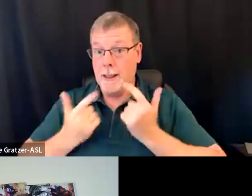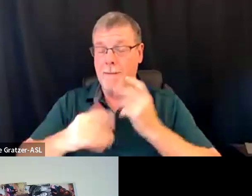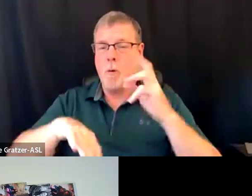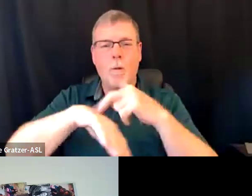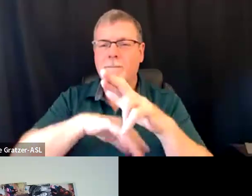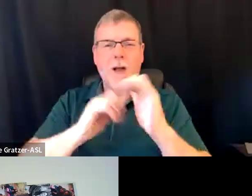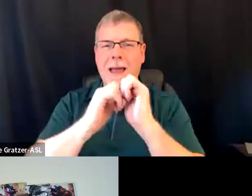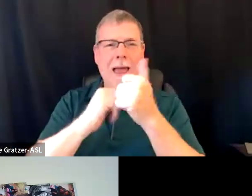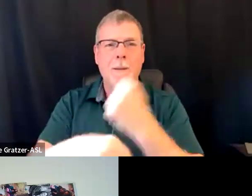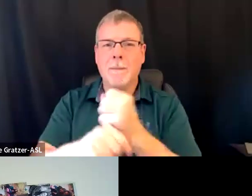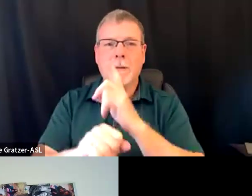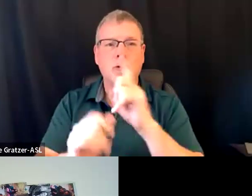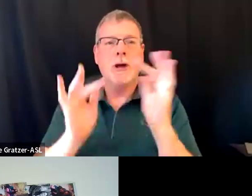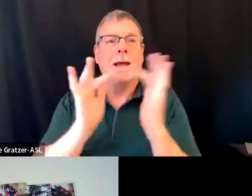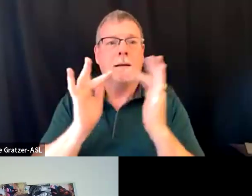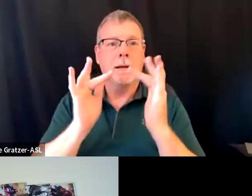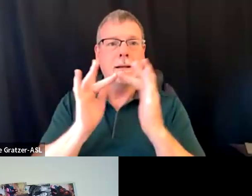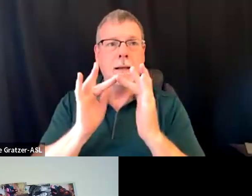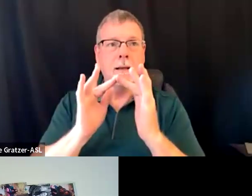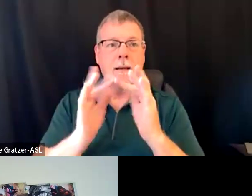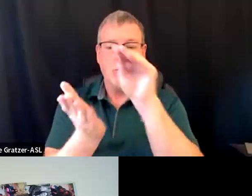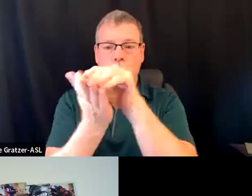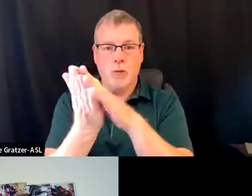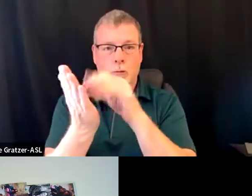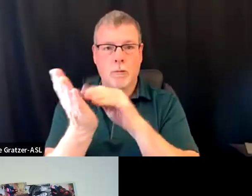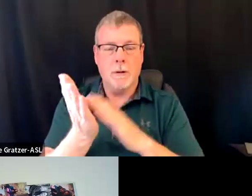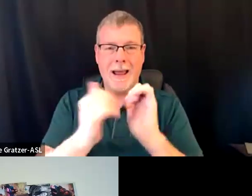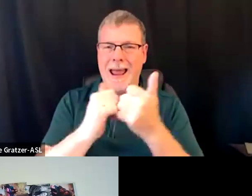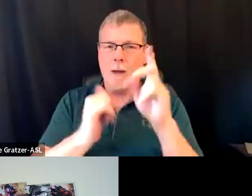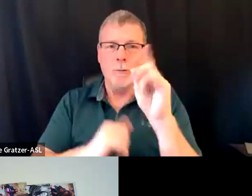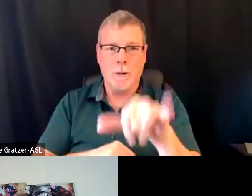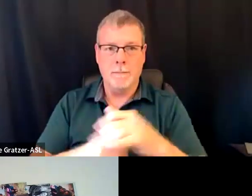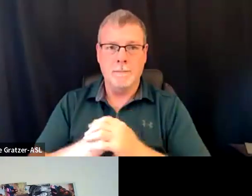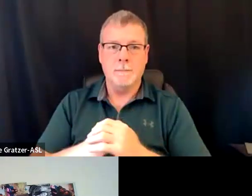Like how do they make sure those contacts are getting recorded? Yeah, it's a good question.